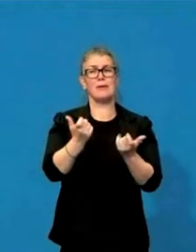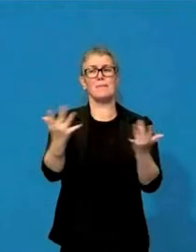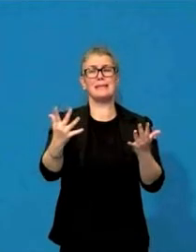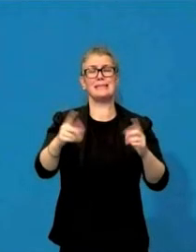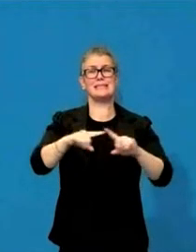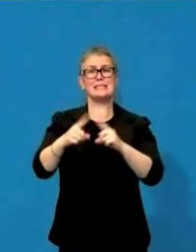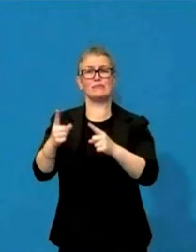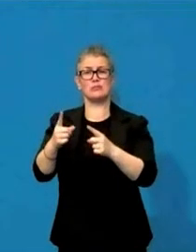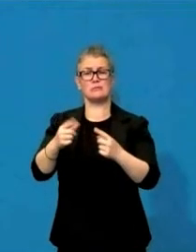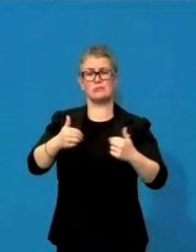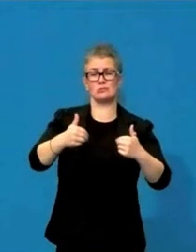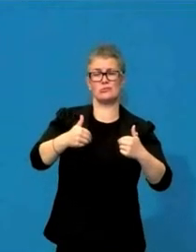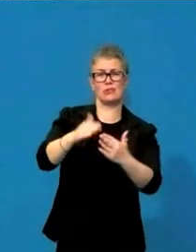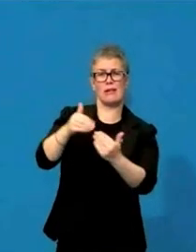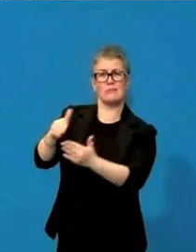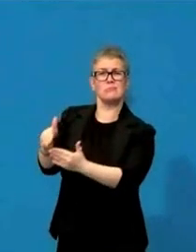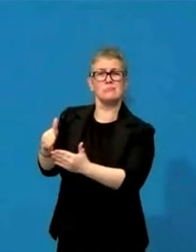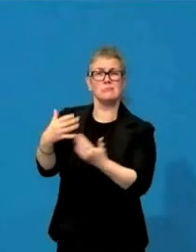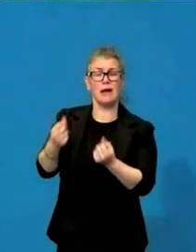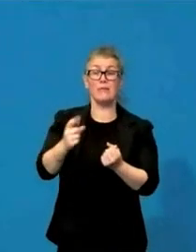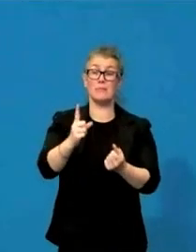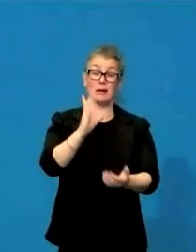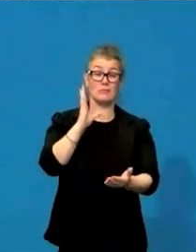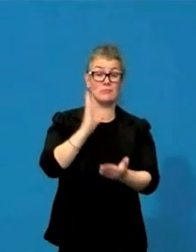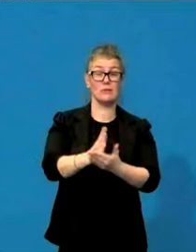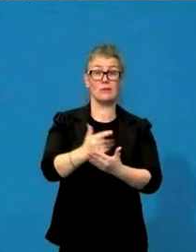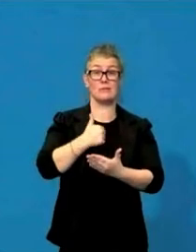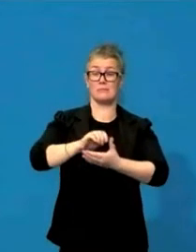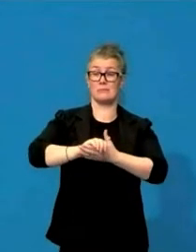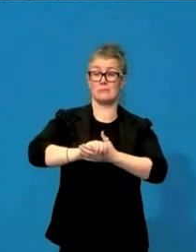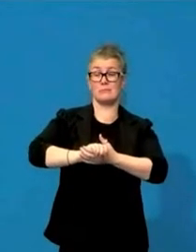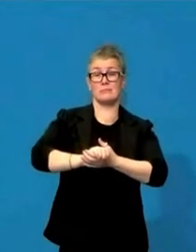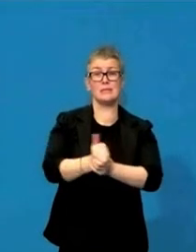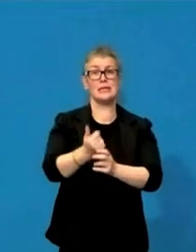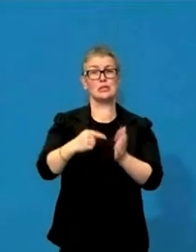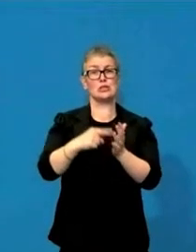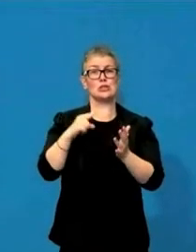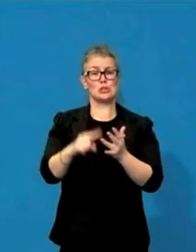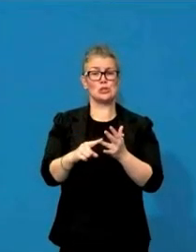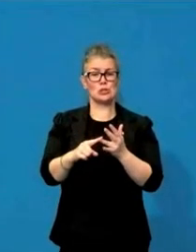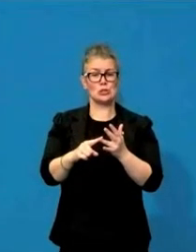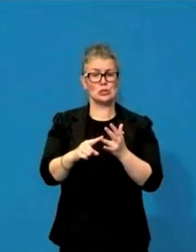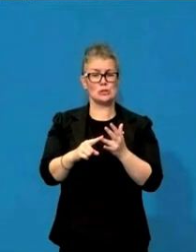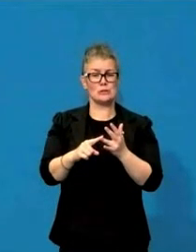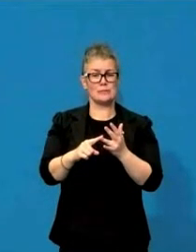And it's been an absolute pressure in actually being able to raise the kid.